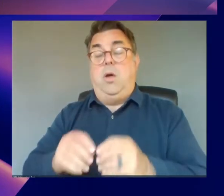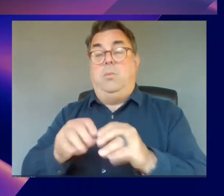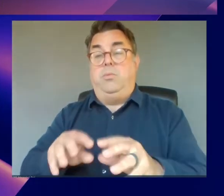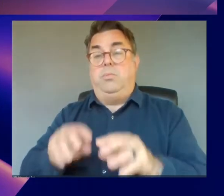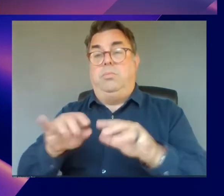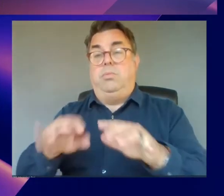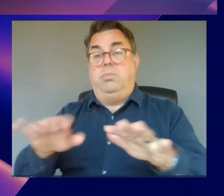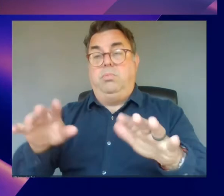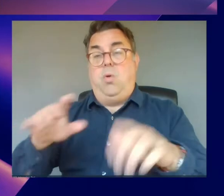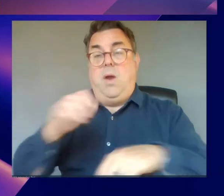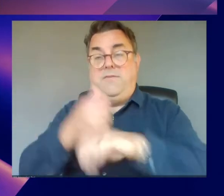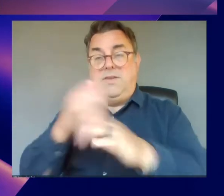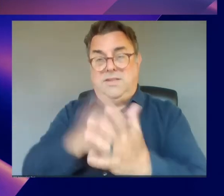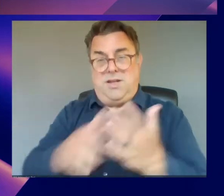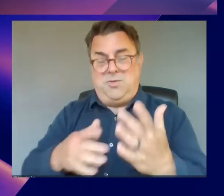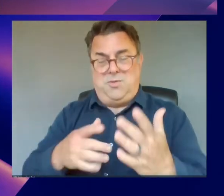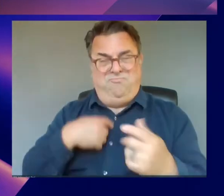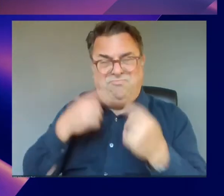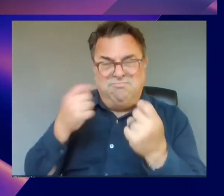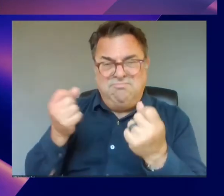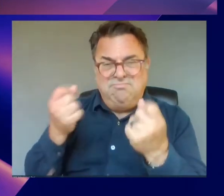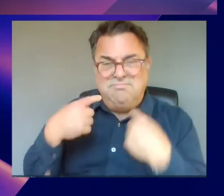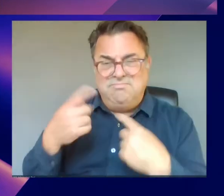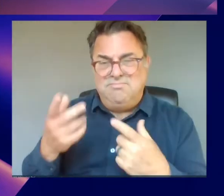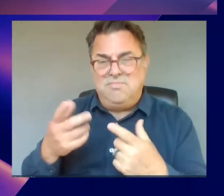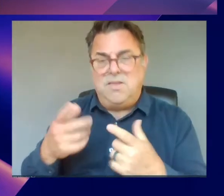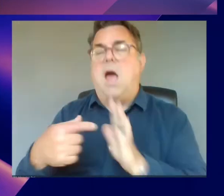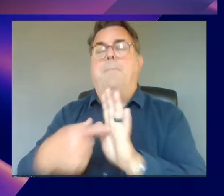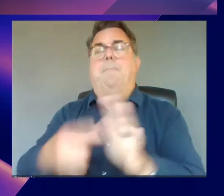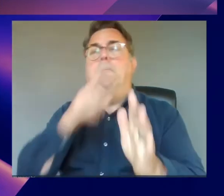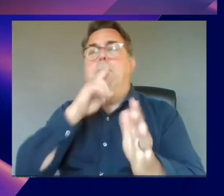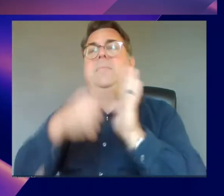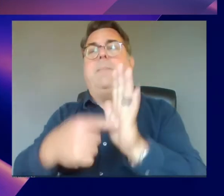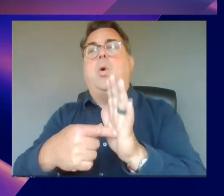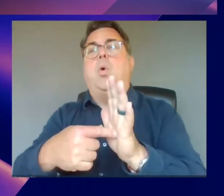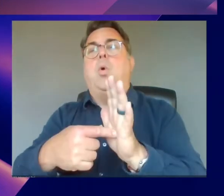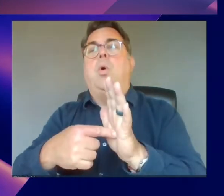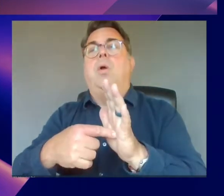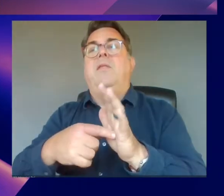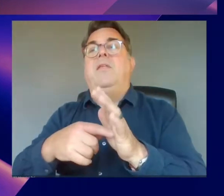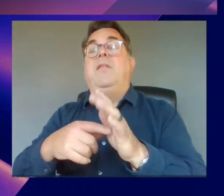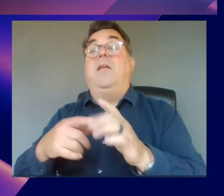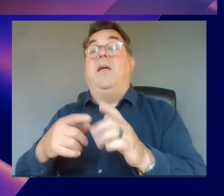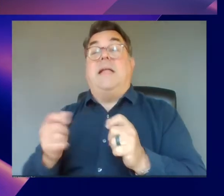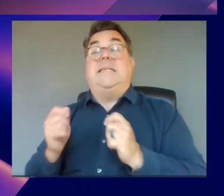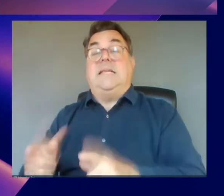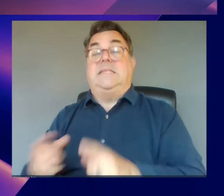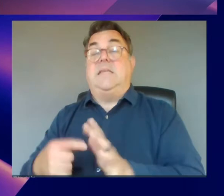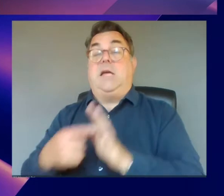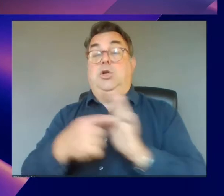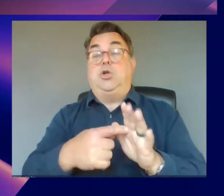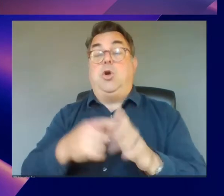and at least I didn't quite see that here. I didn't do that in my demo. Remember I said that that was the instant deployment. I can go back. Okay, I just wanted to make sure that,